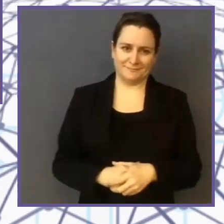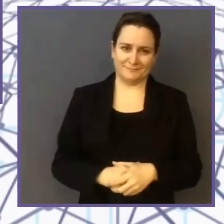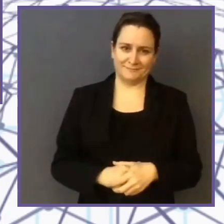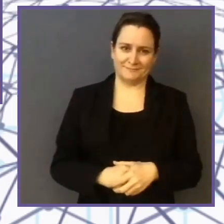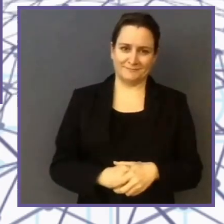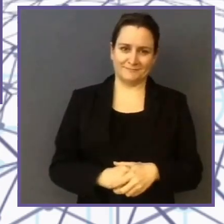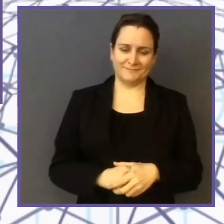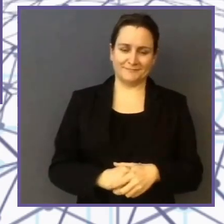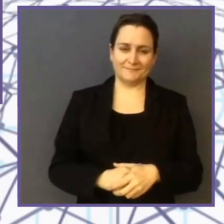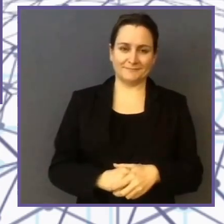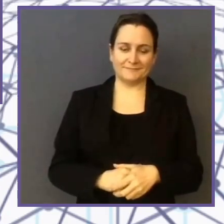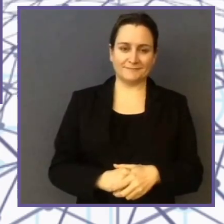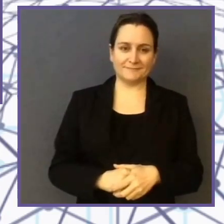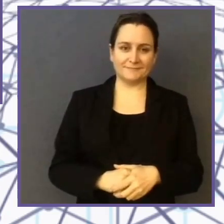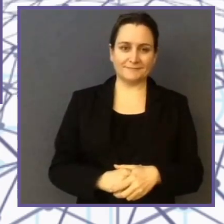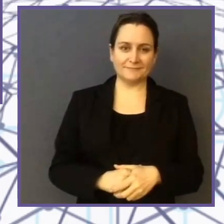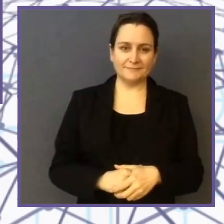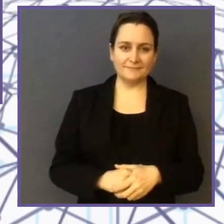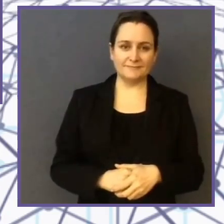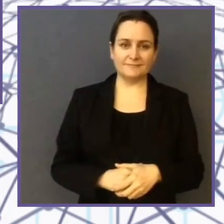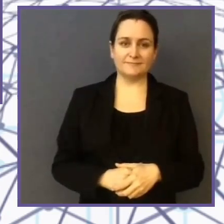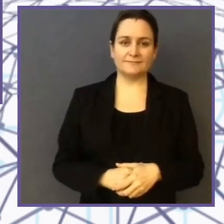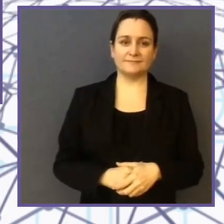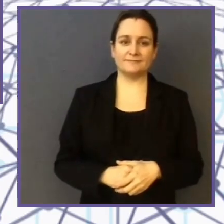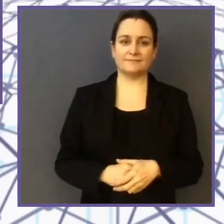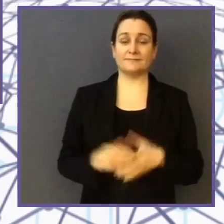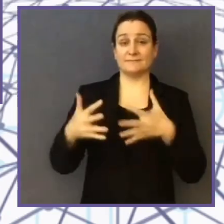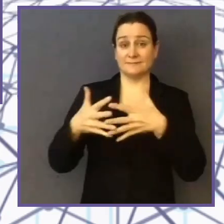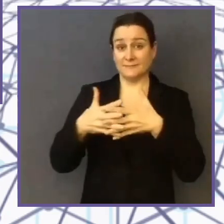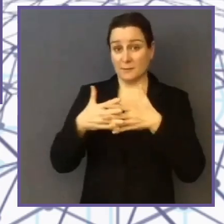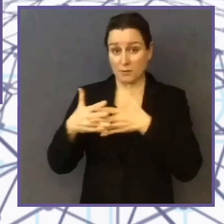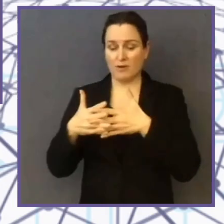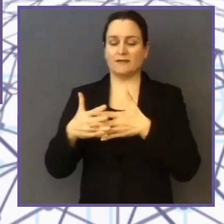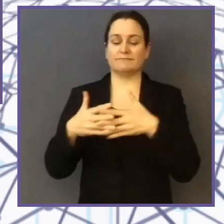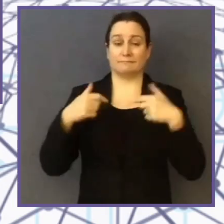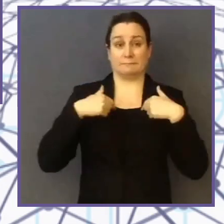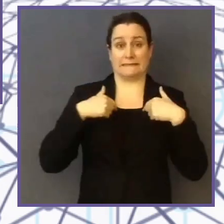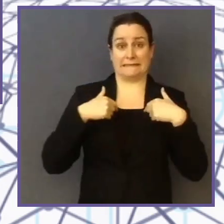the Global South or here in the US or in New York City, are making a profound